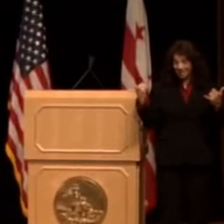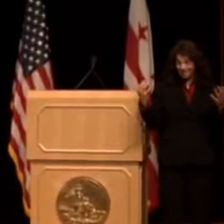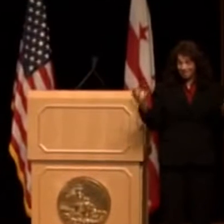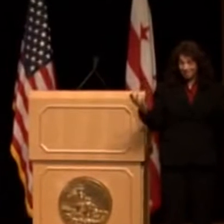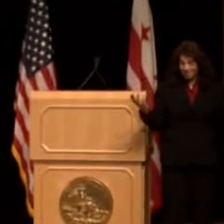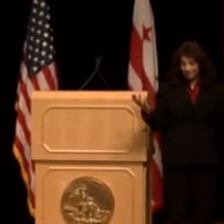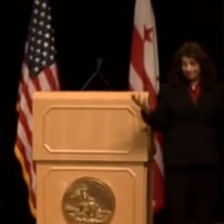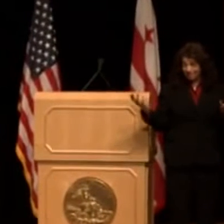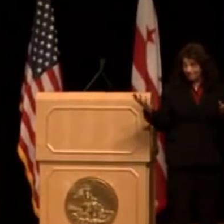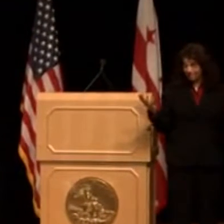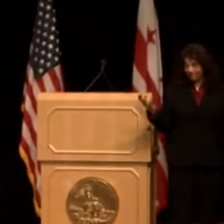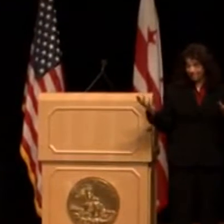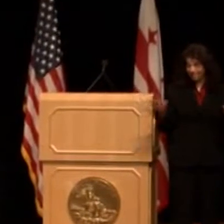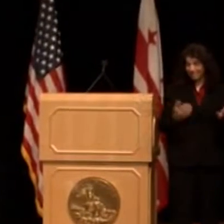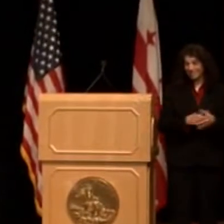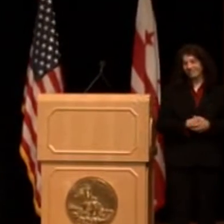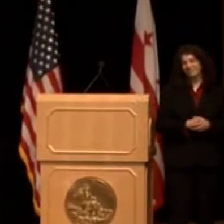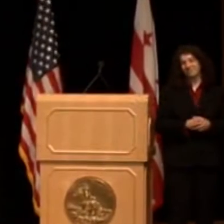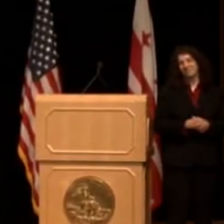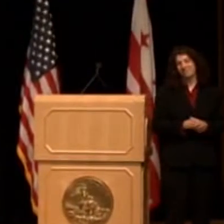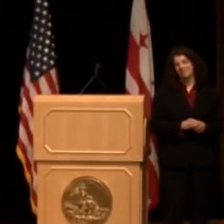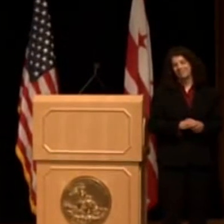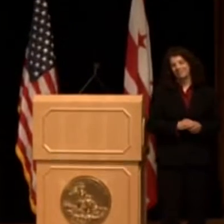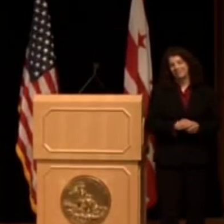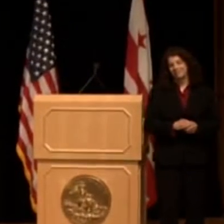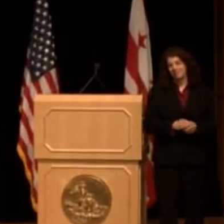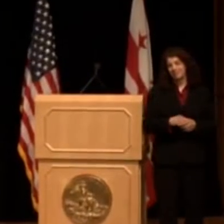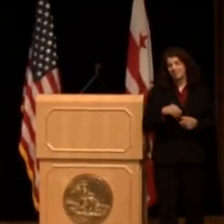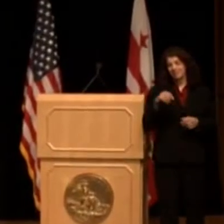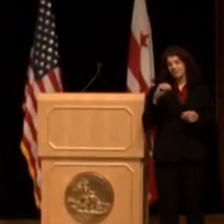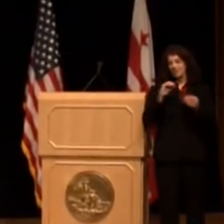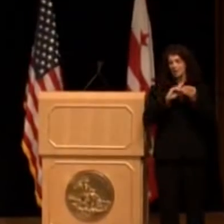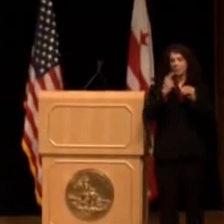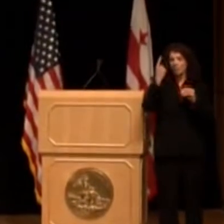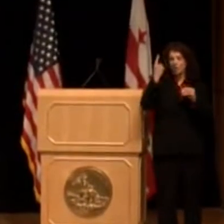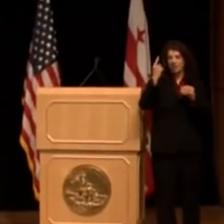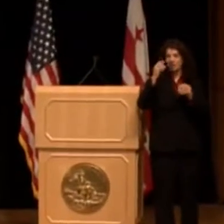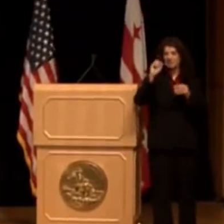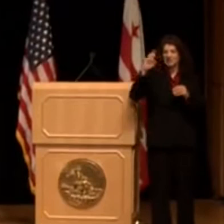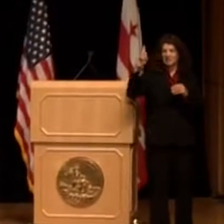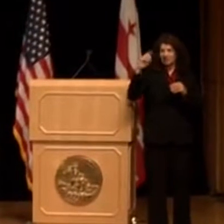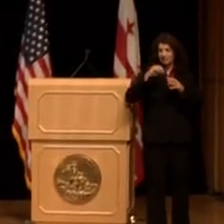HOW MANY PEOPLE HAD THREE NUMBER ONE SEEDS IN THEIR POOL THIS FAR? CLAP IF YOU HAD THREE NUMBER ONE